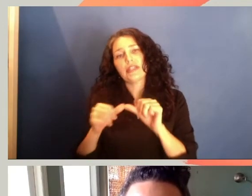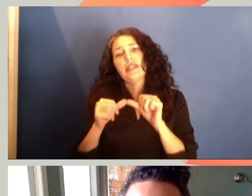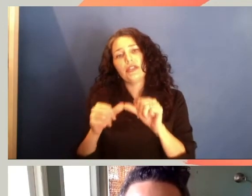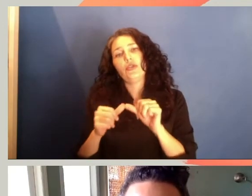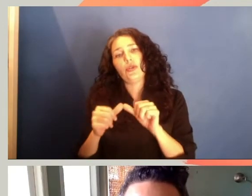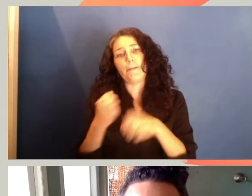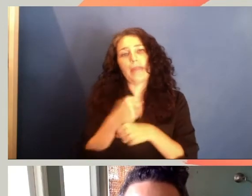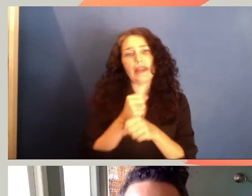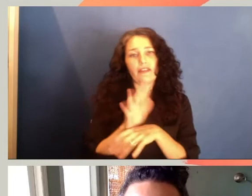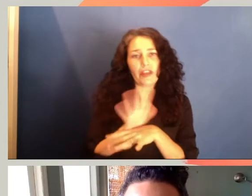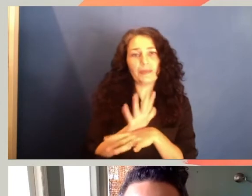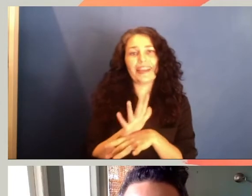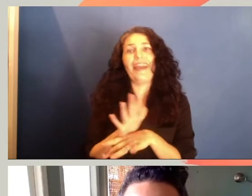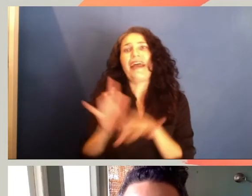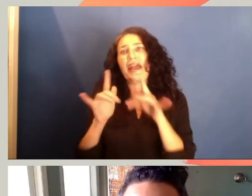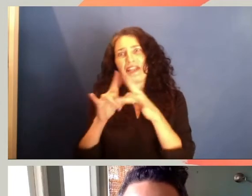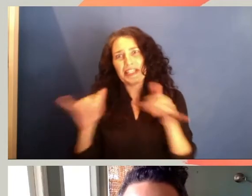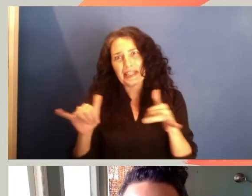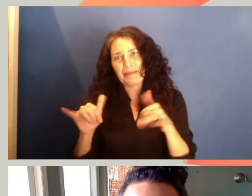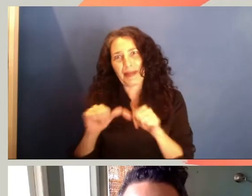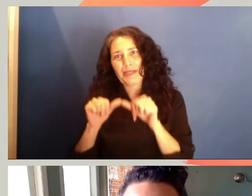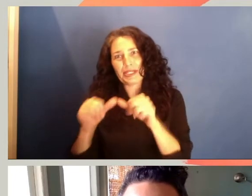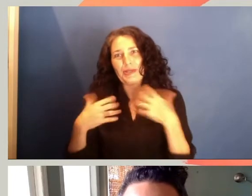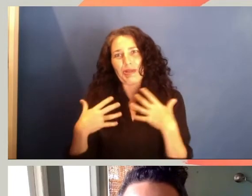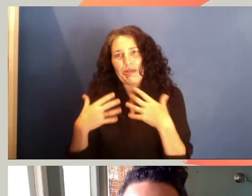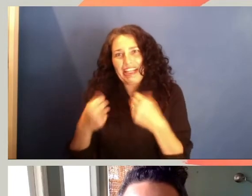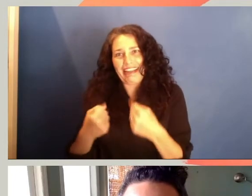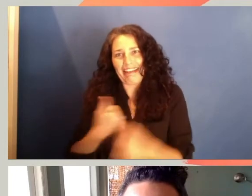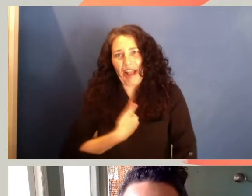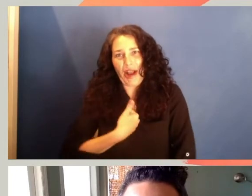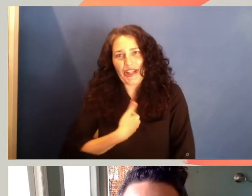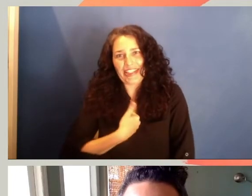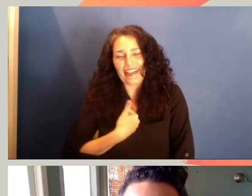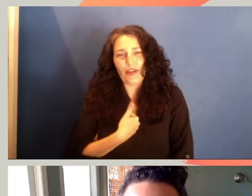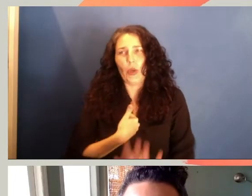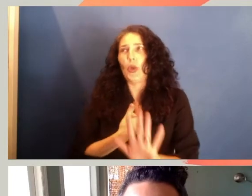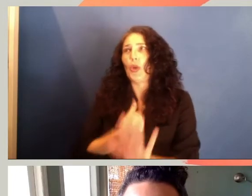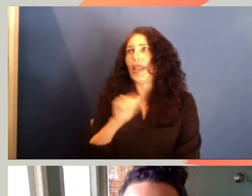Oh, it's really about the healing, it really is. I'm so glad you said that because it's, for me as an artist,